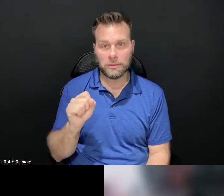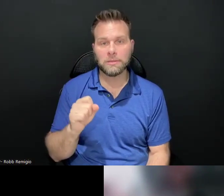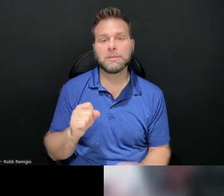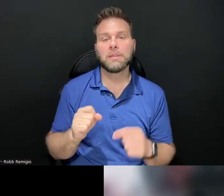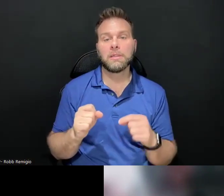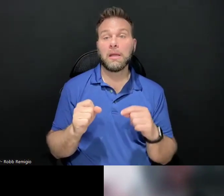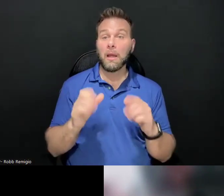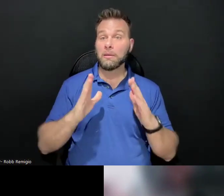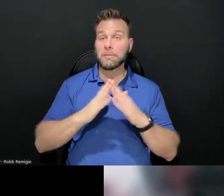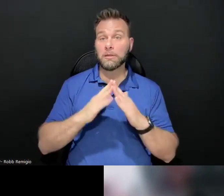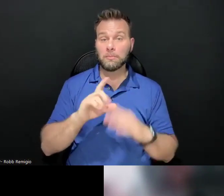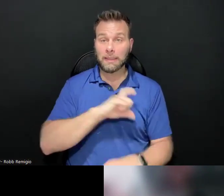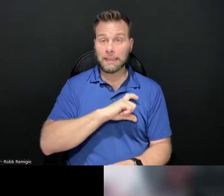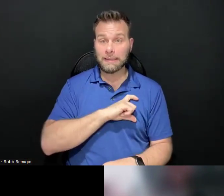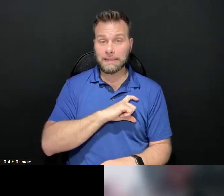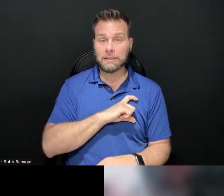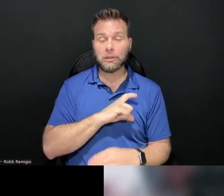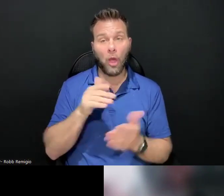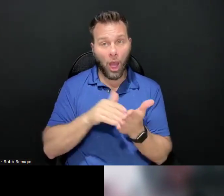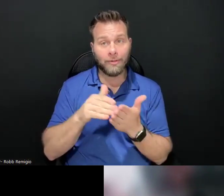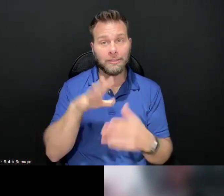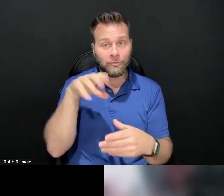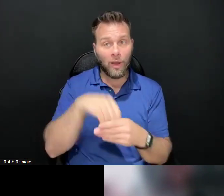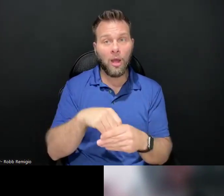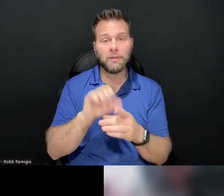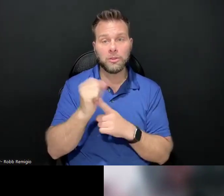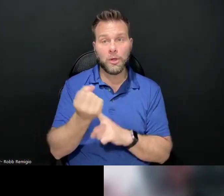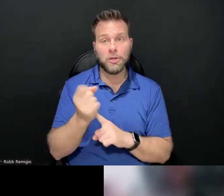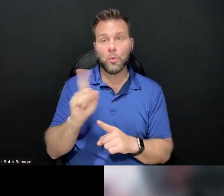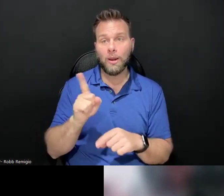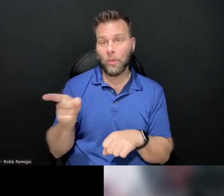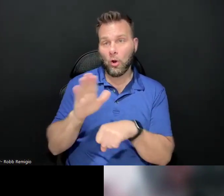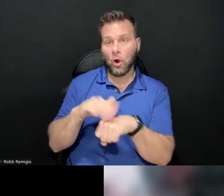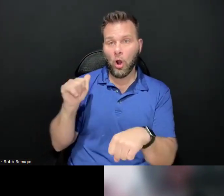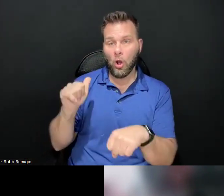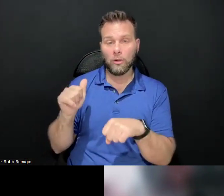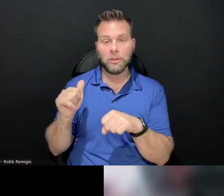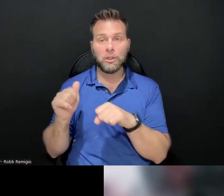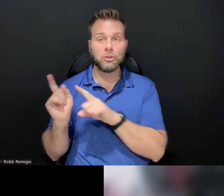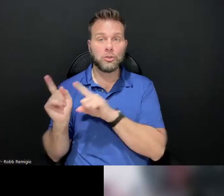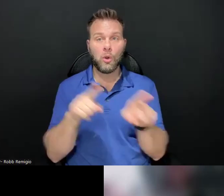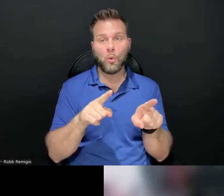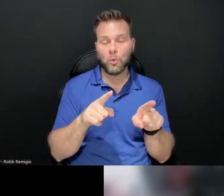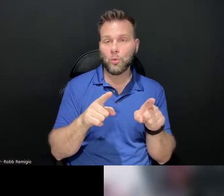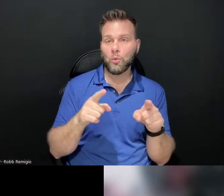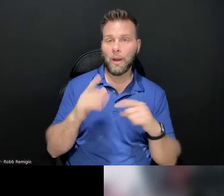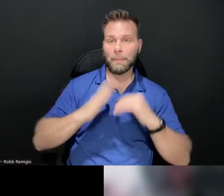I've been hearing from municipal police they are quite frequently involved in situations where they are called to establishments where somebody